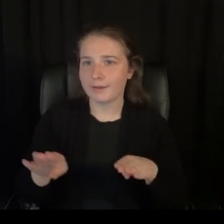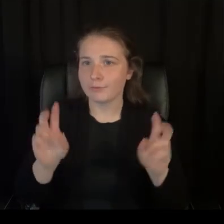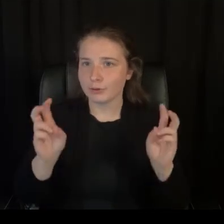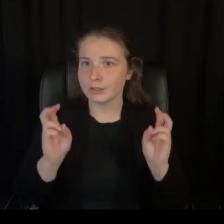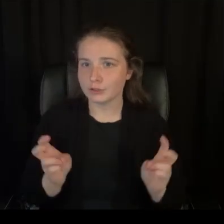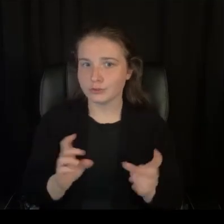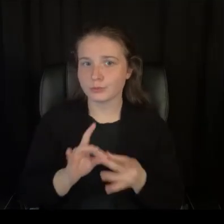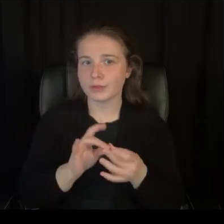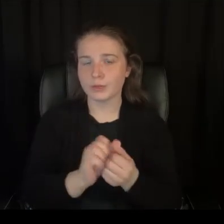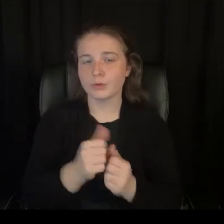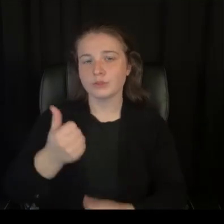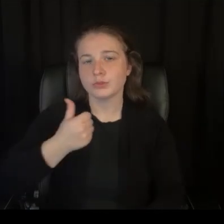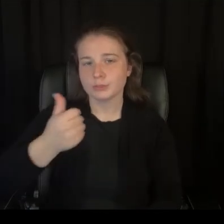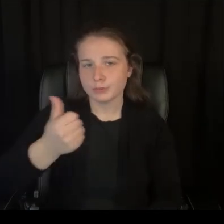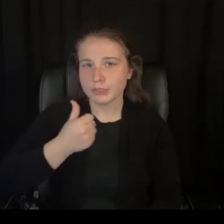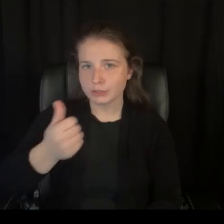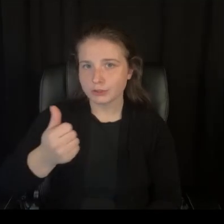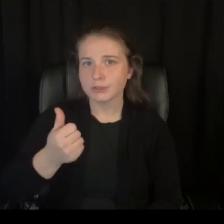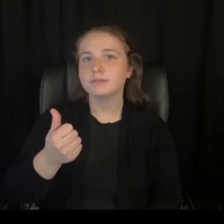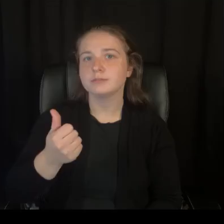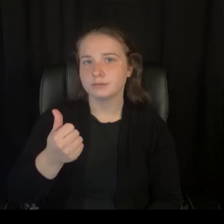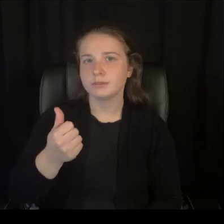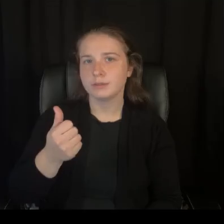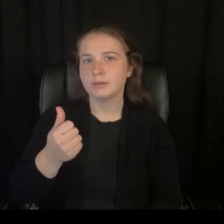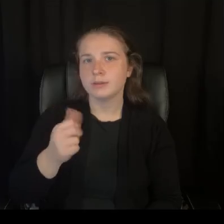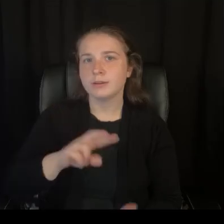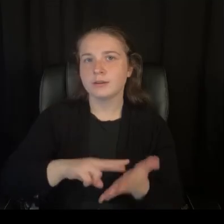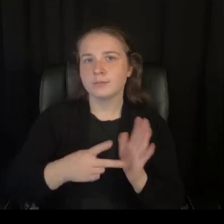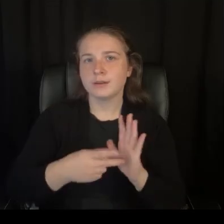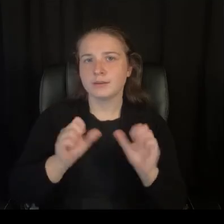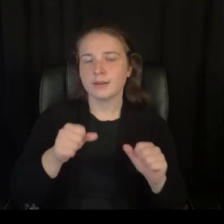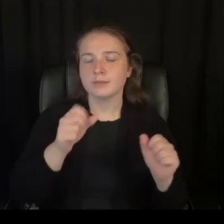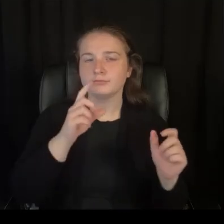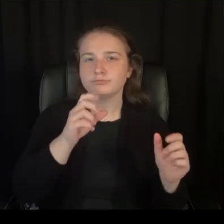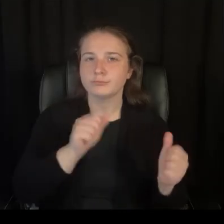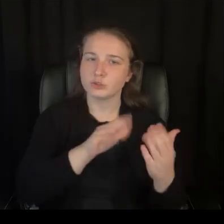transportation so that they may be addressed through strategies,